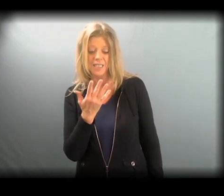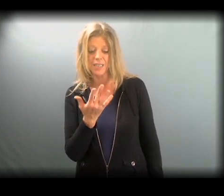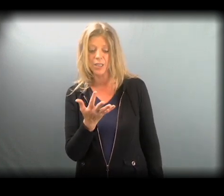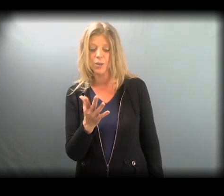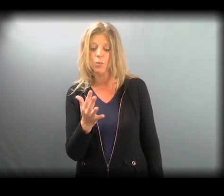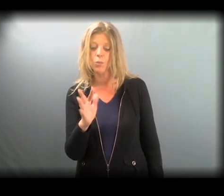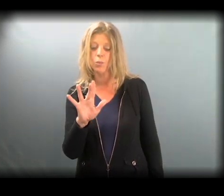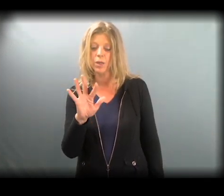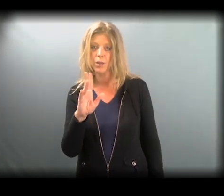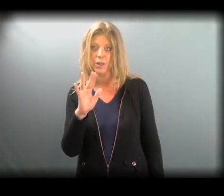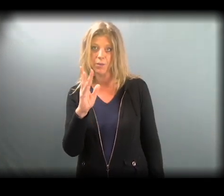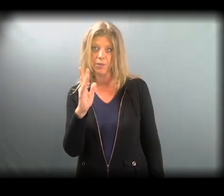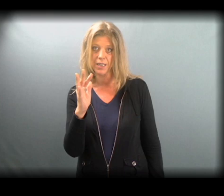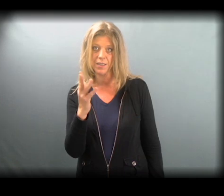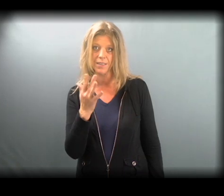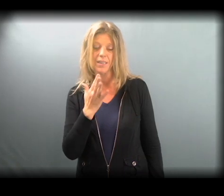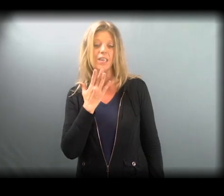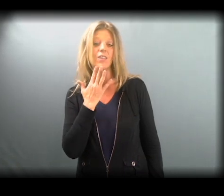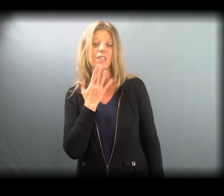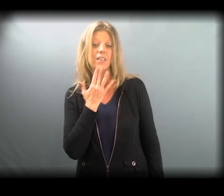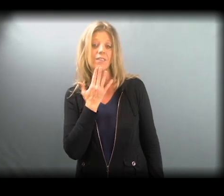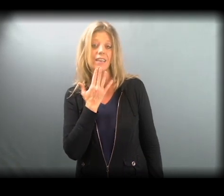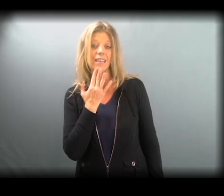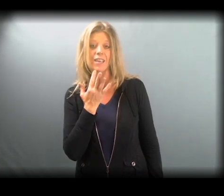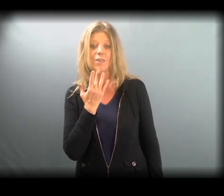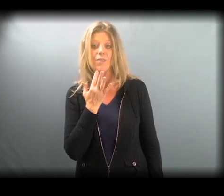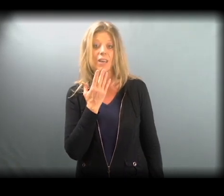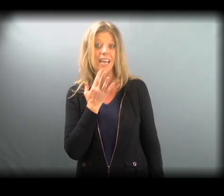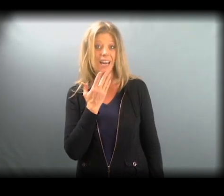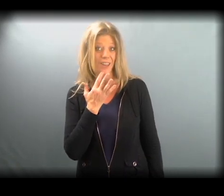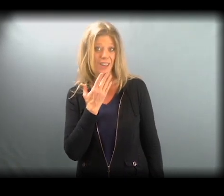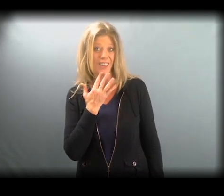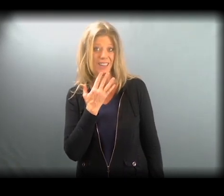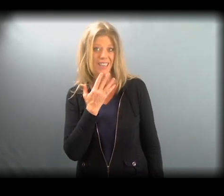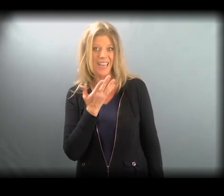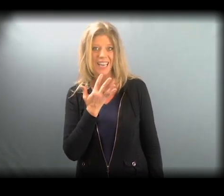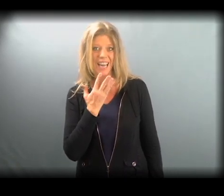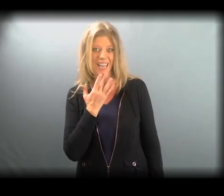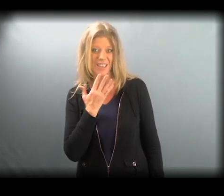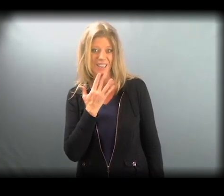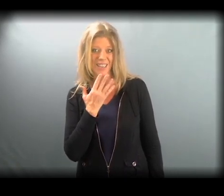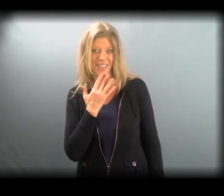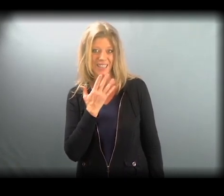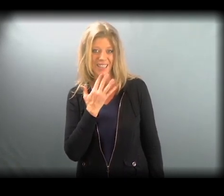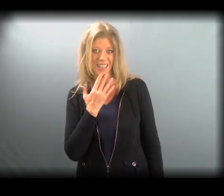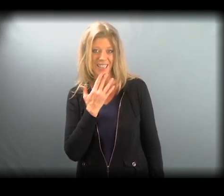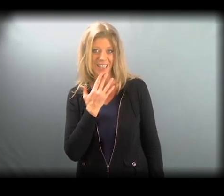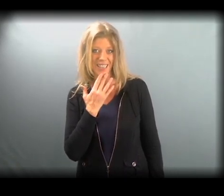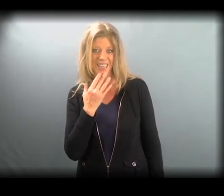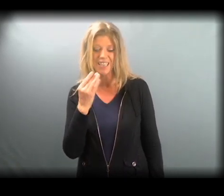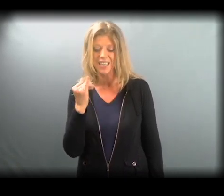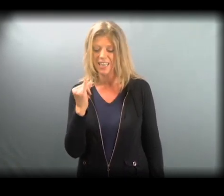So, you're going to wiggle your fingers on your chin right here for COLOR. COLOR